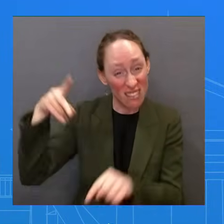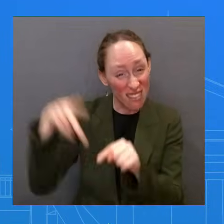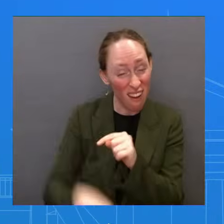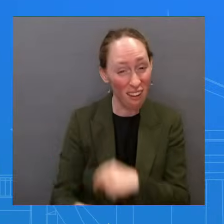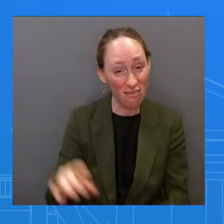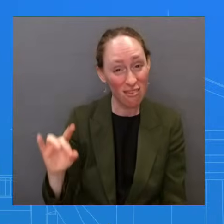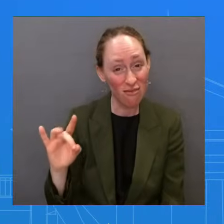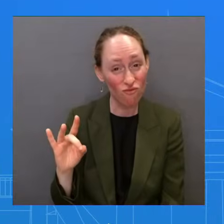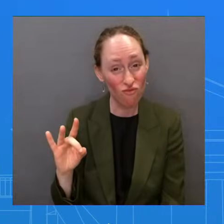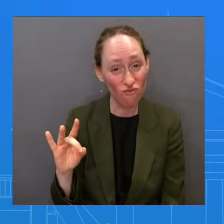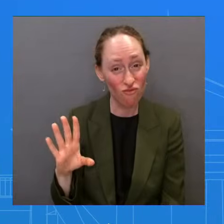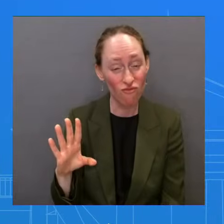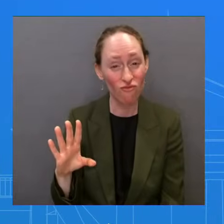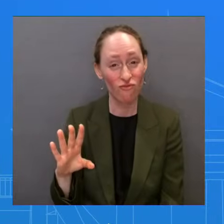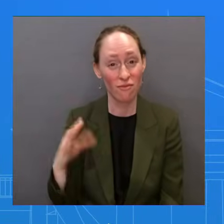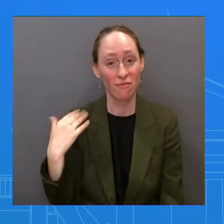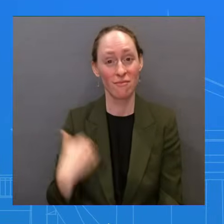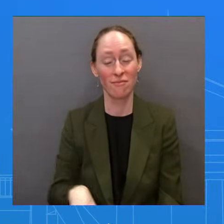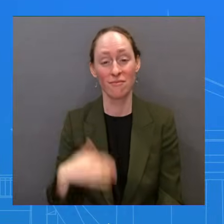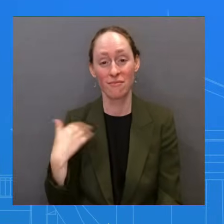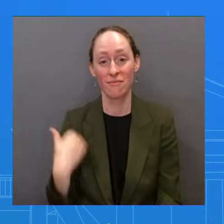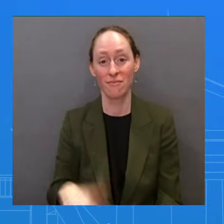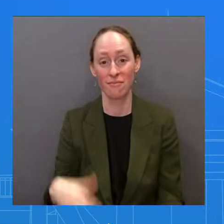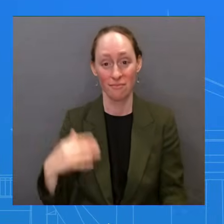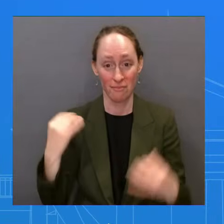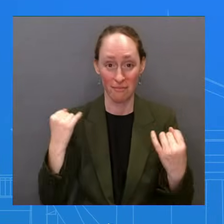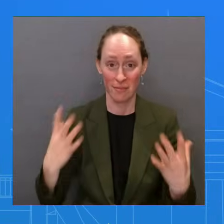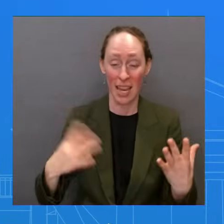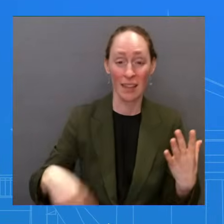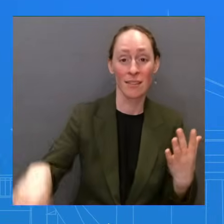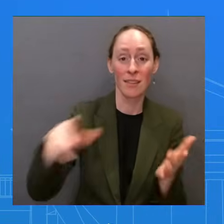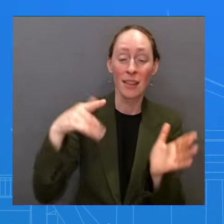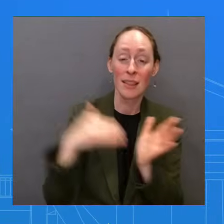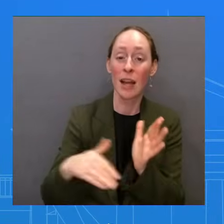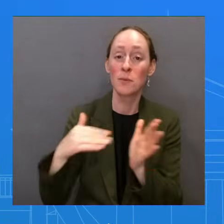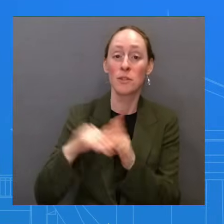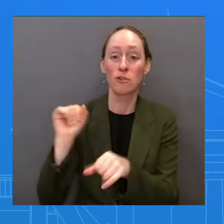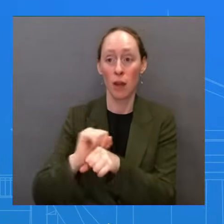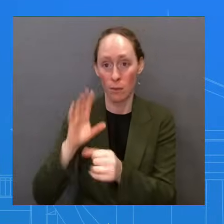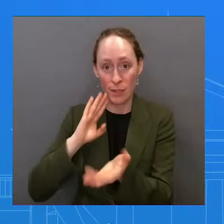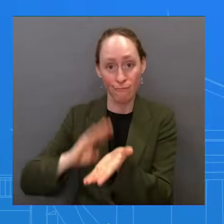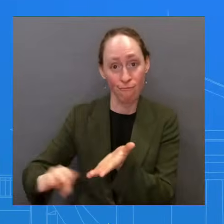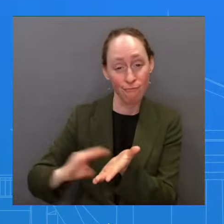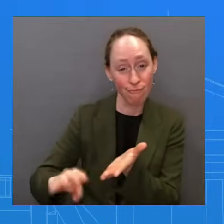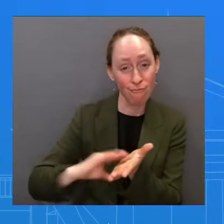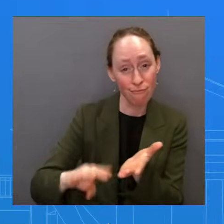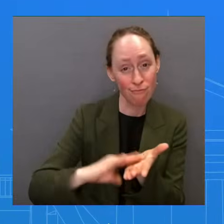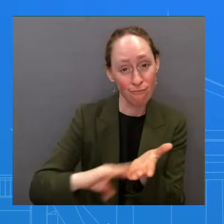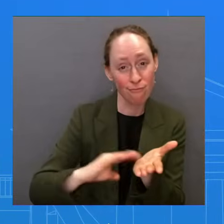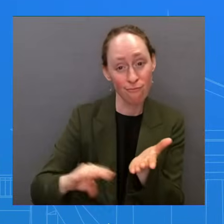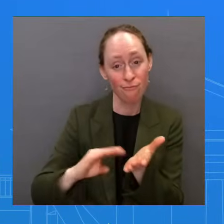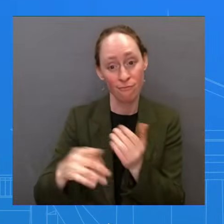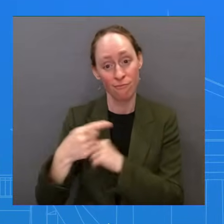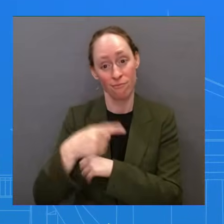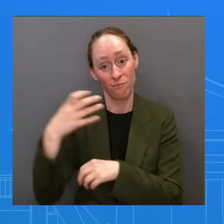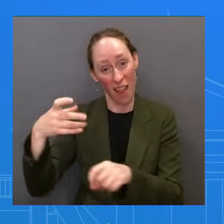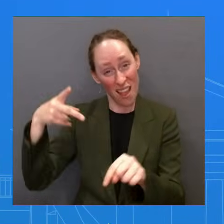unless the VA is gutted, except apparently extreme MAGA Republicans -- House Republicans, to be even more specific.